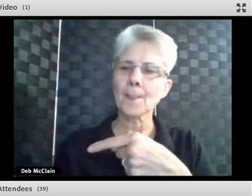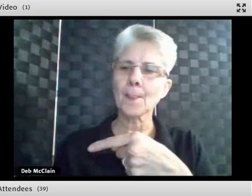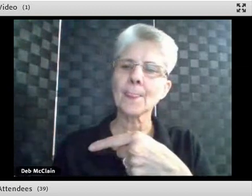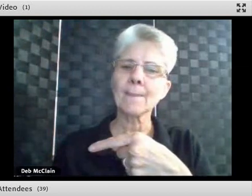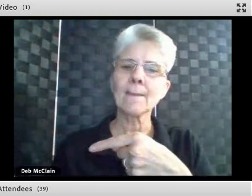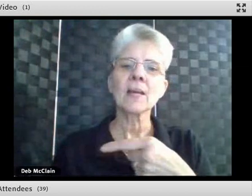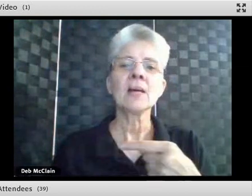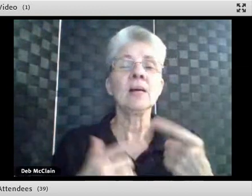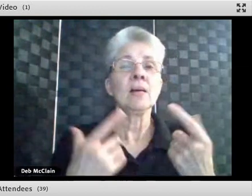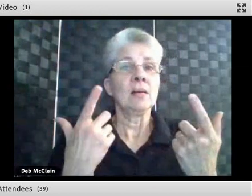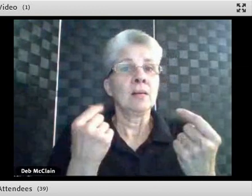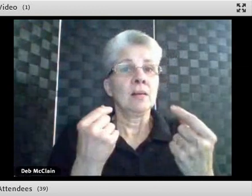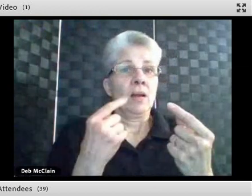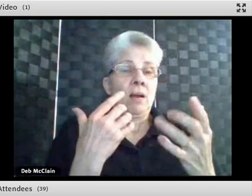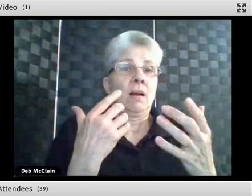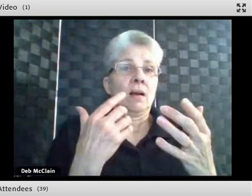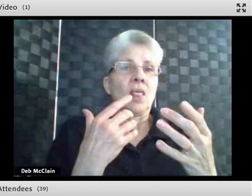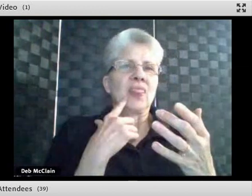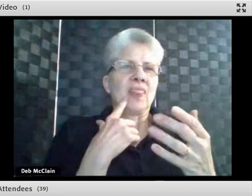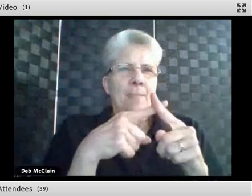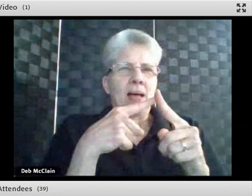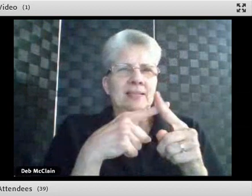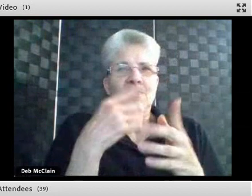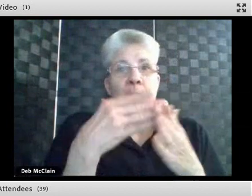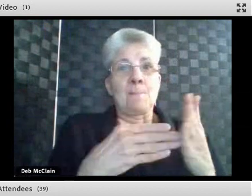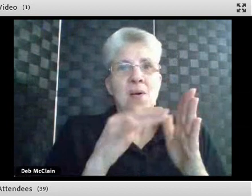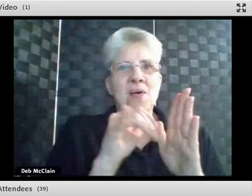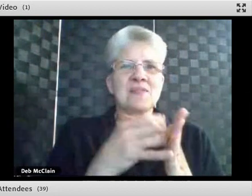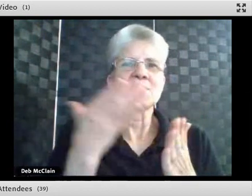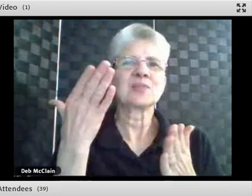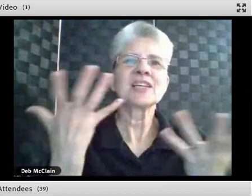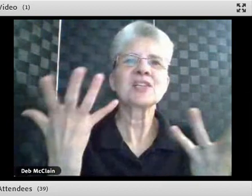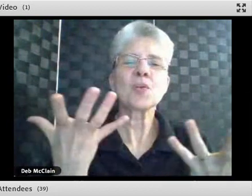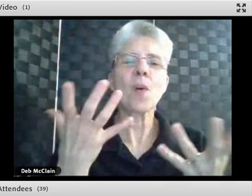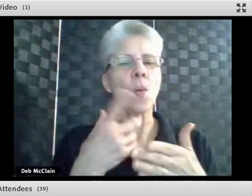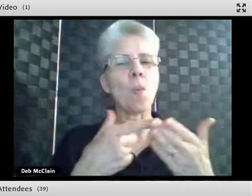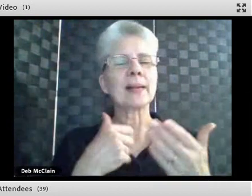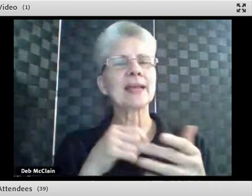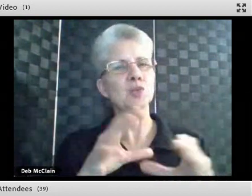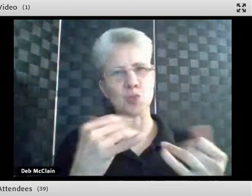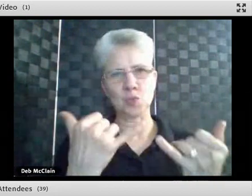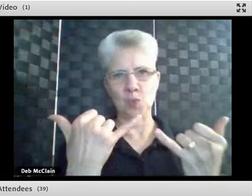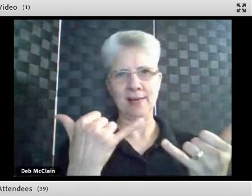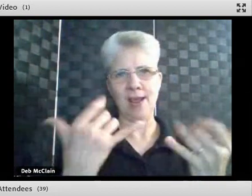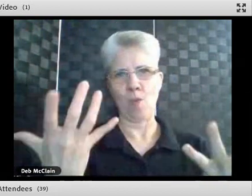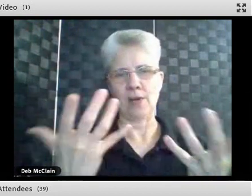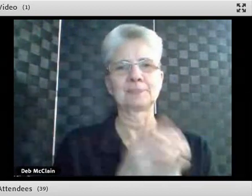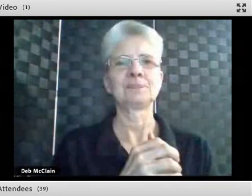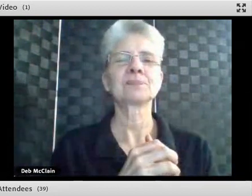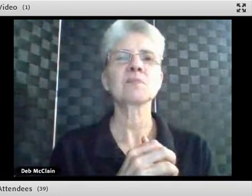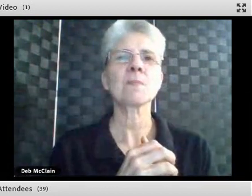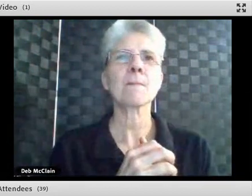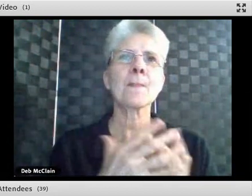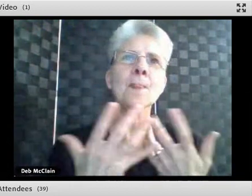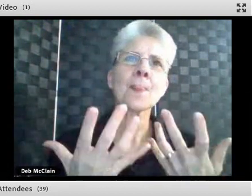So now we get to the more optimistic part of the presentation, of "What can you do right now?"